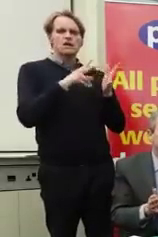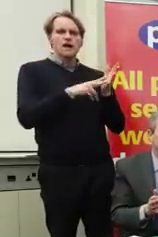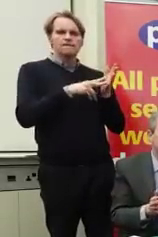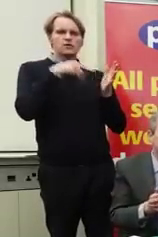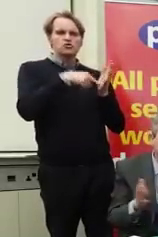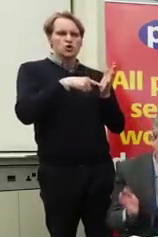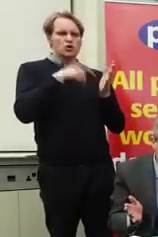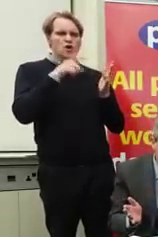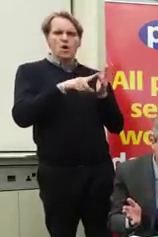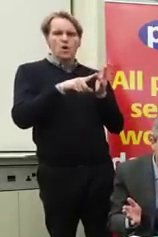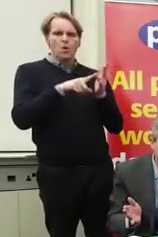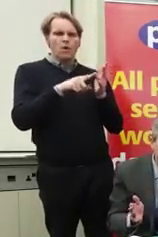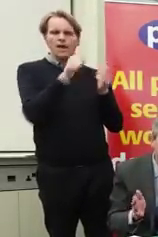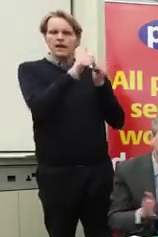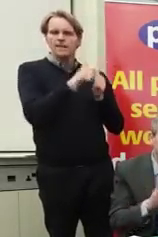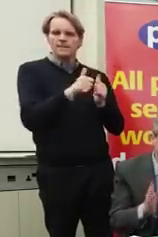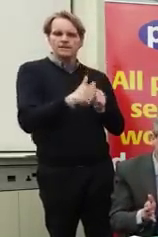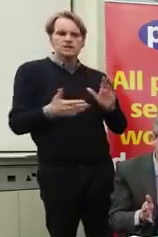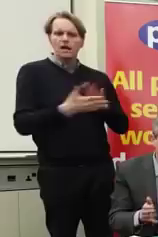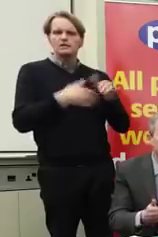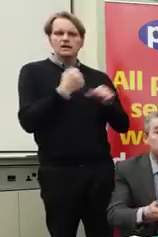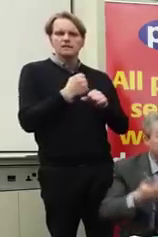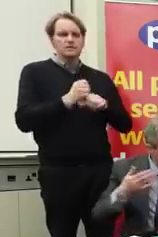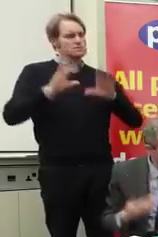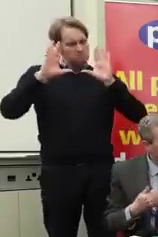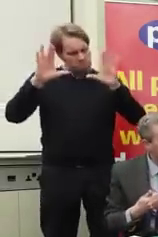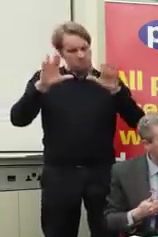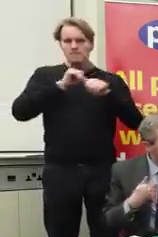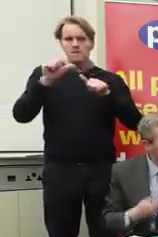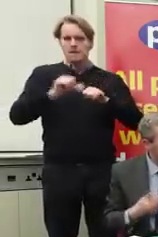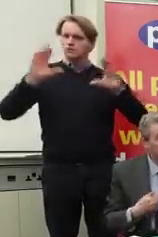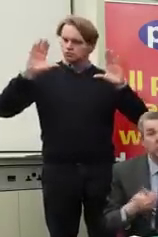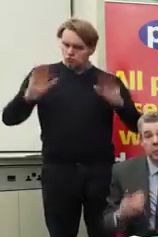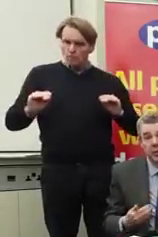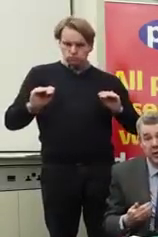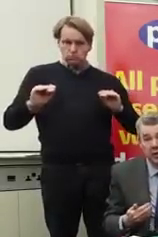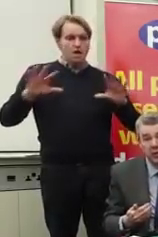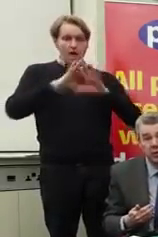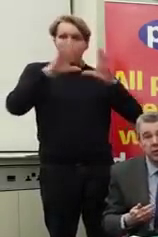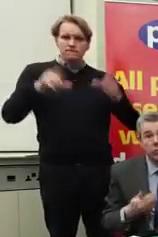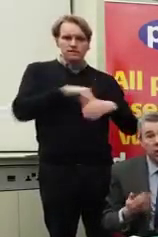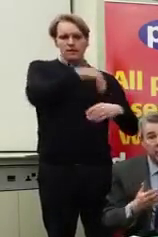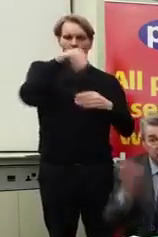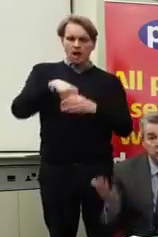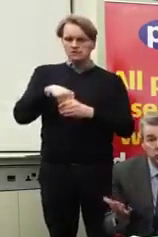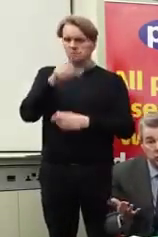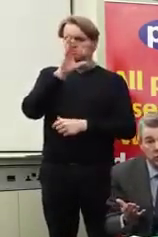the straightforward answer is to learn the real lessons and bring it back into the civil service and the public sector where our members can do the job that